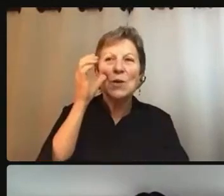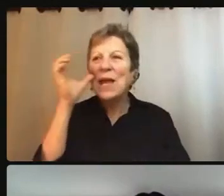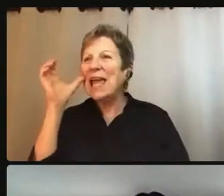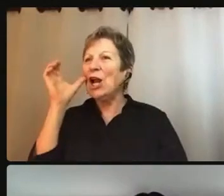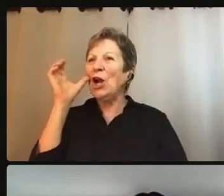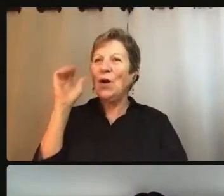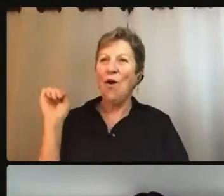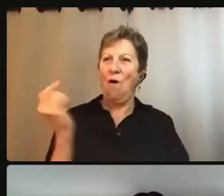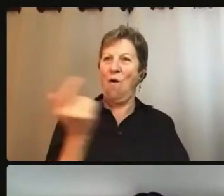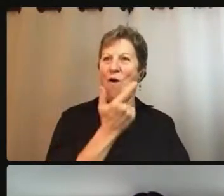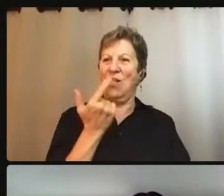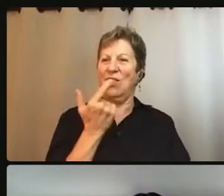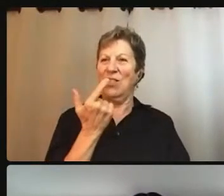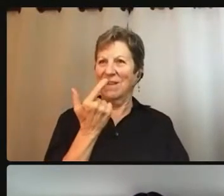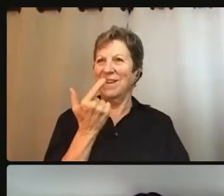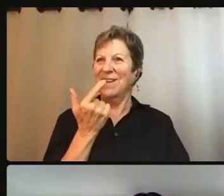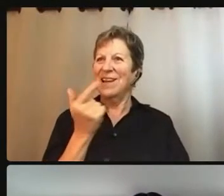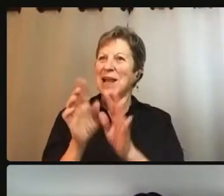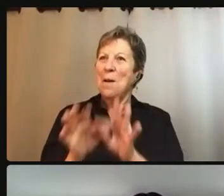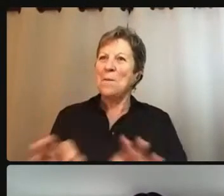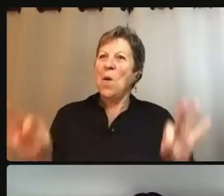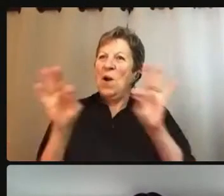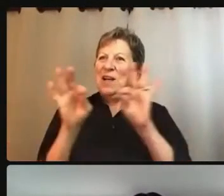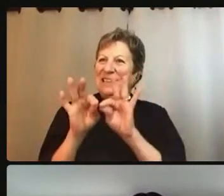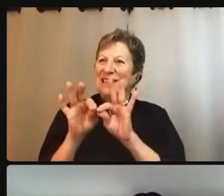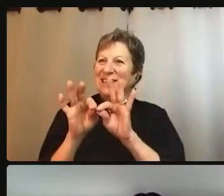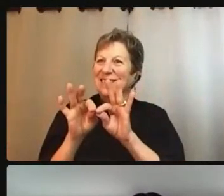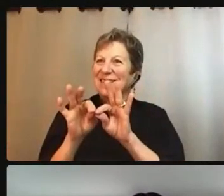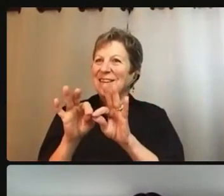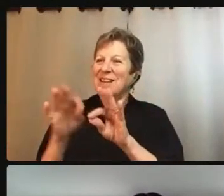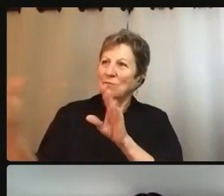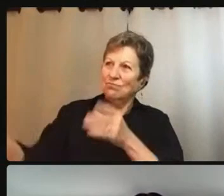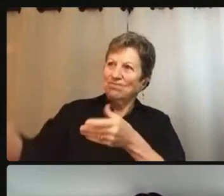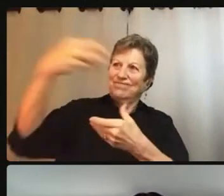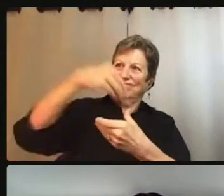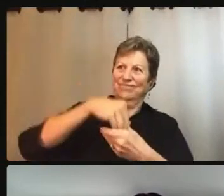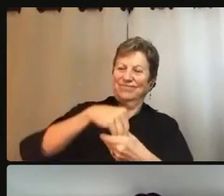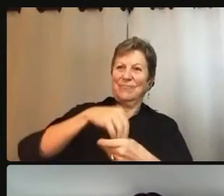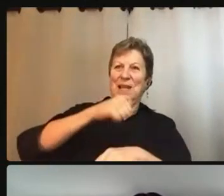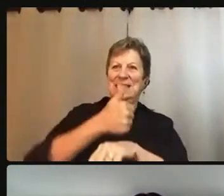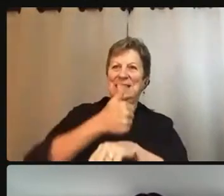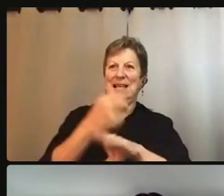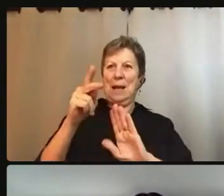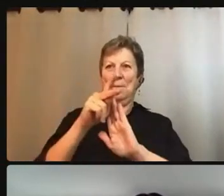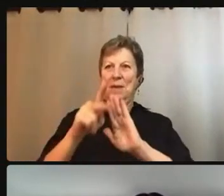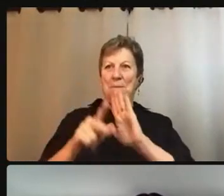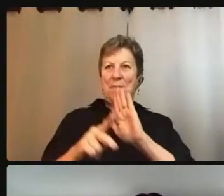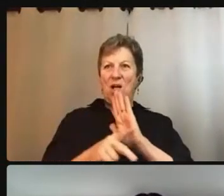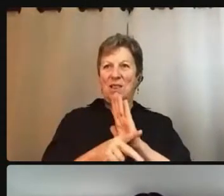DEFINITELY A BIG ISSUE FOR ME